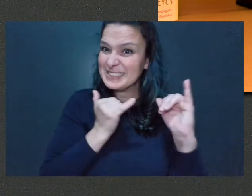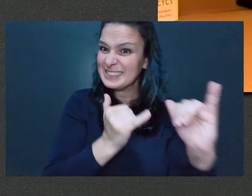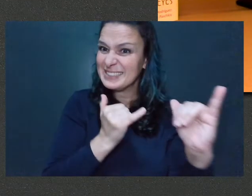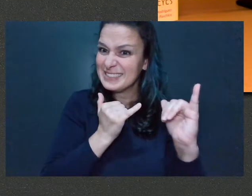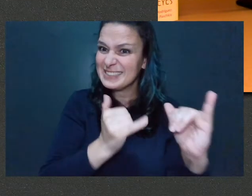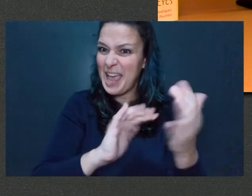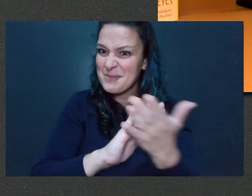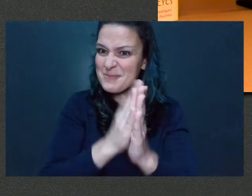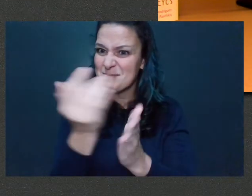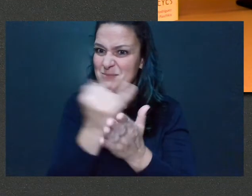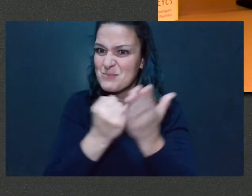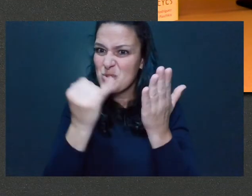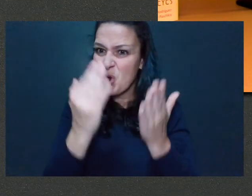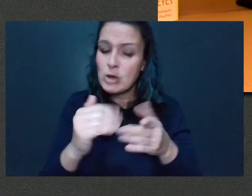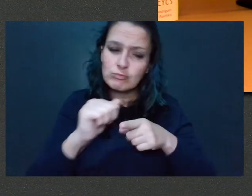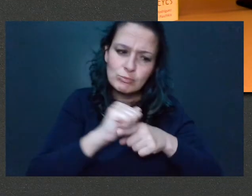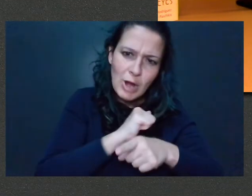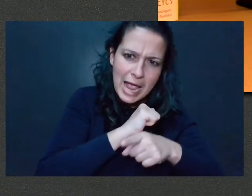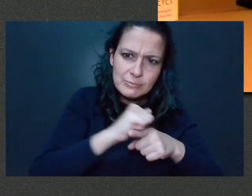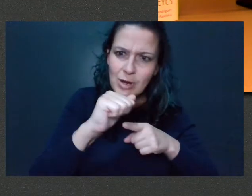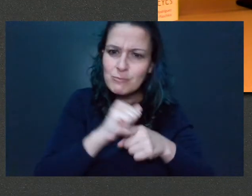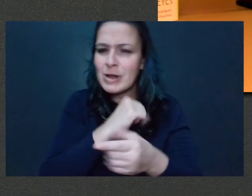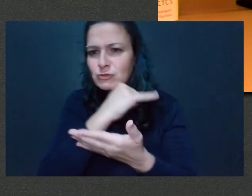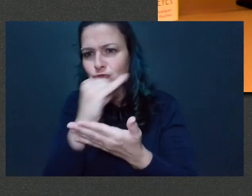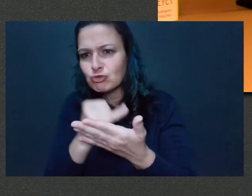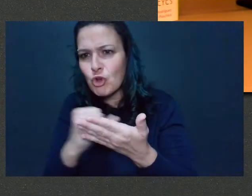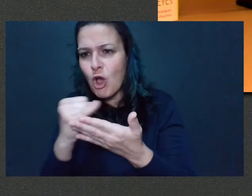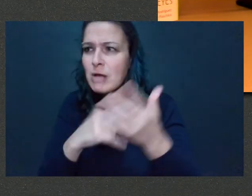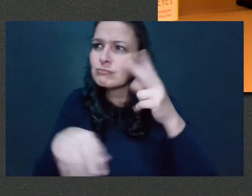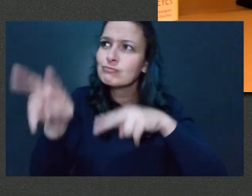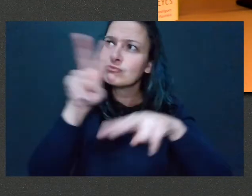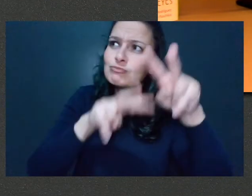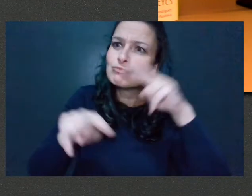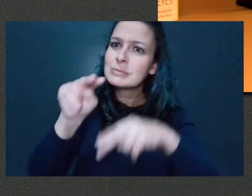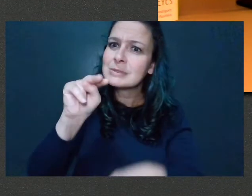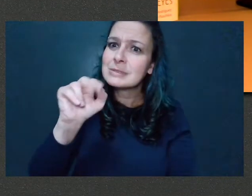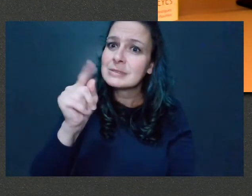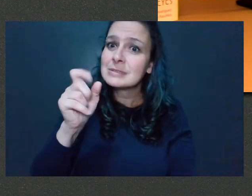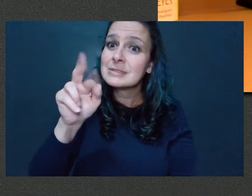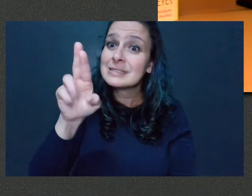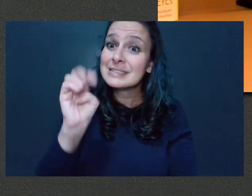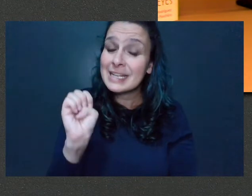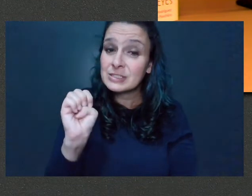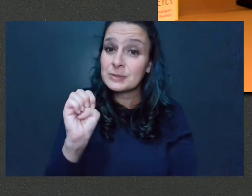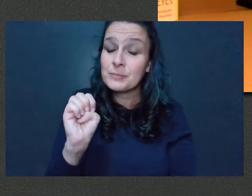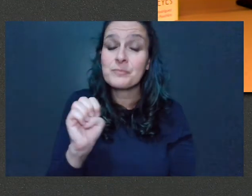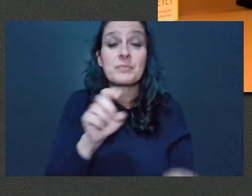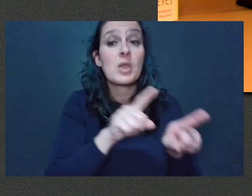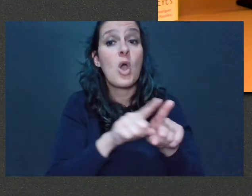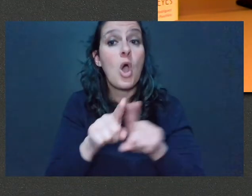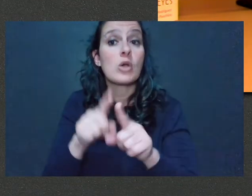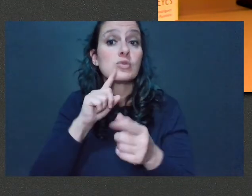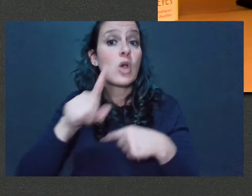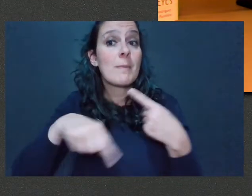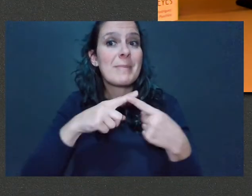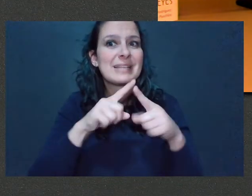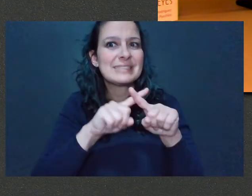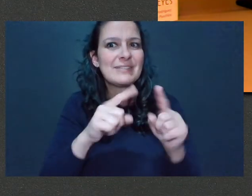"with the practicing and drawing and observing nature?" We also talked about all those different lines